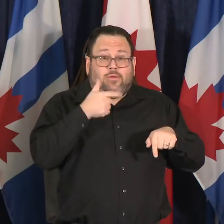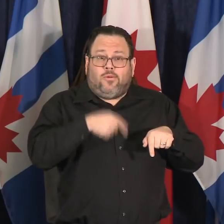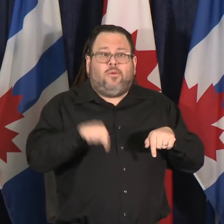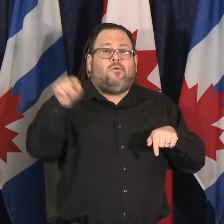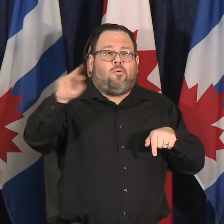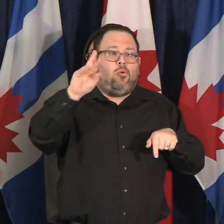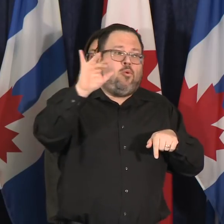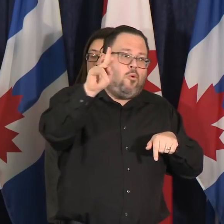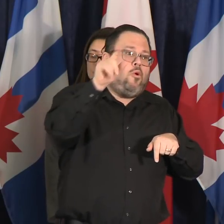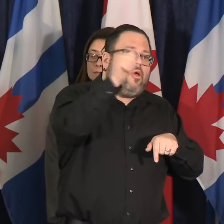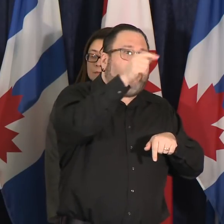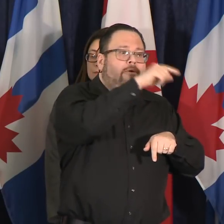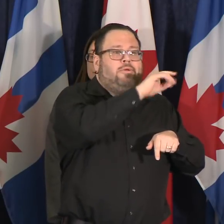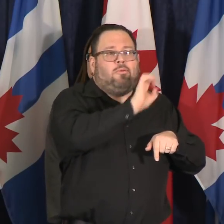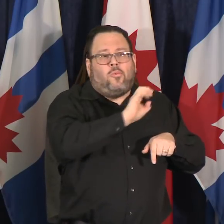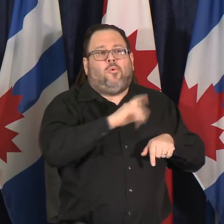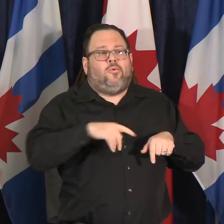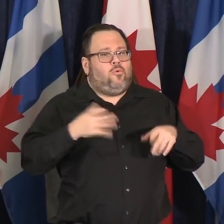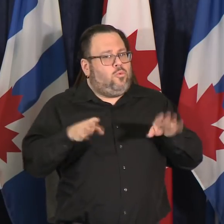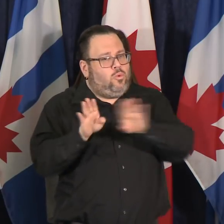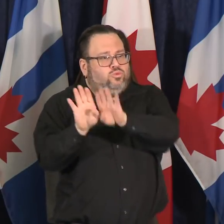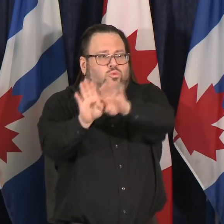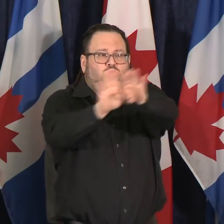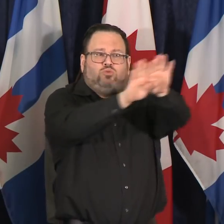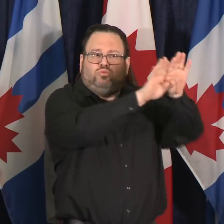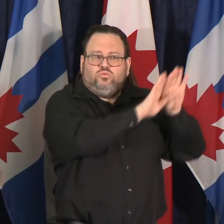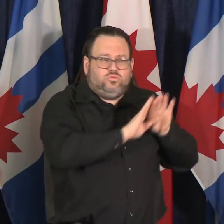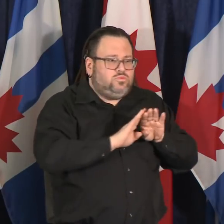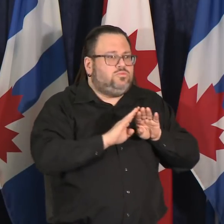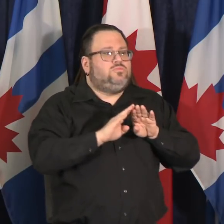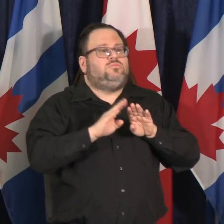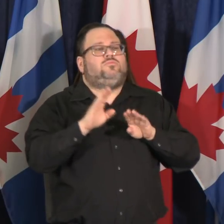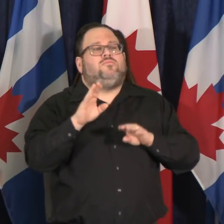the use of these chambers being cancelled new bookings are suspended as